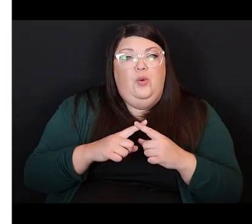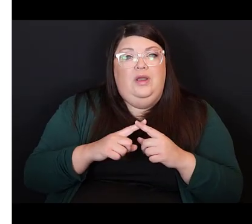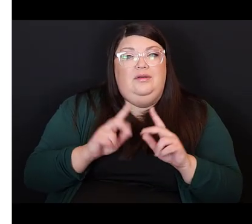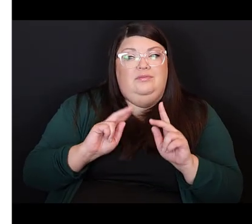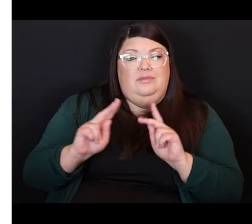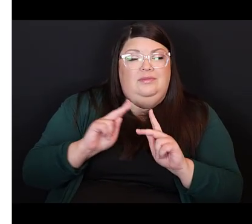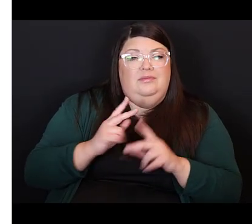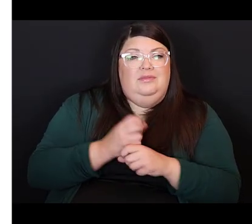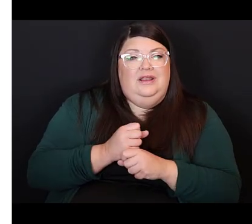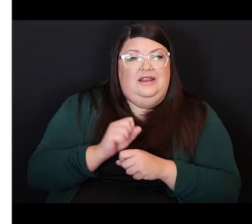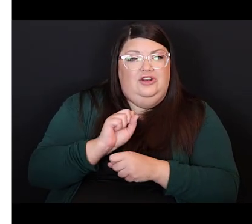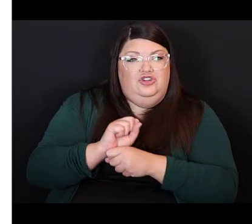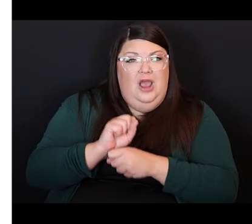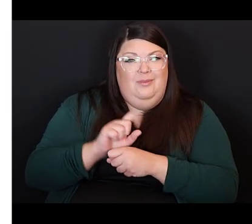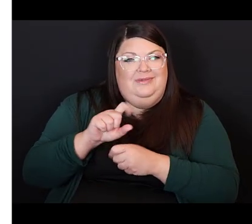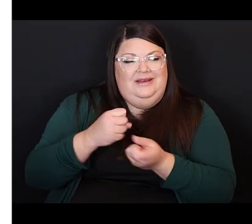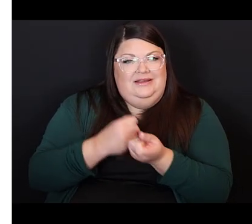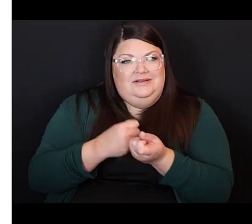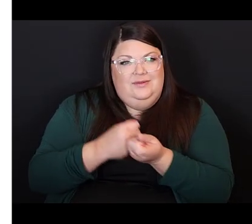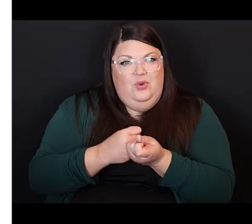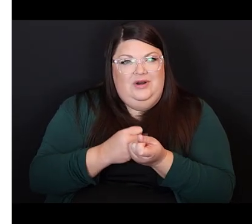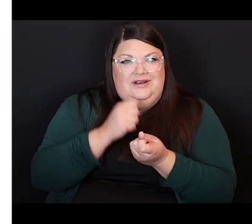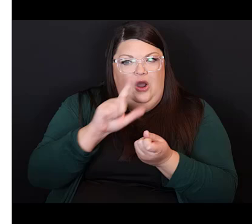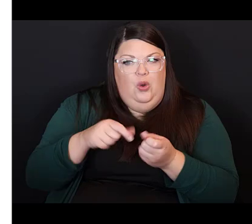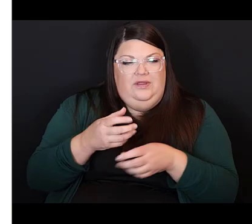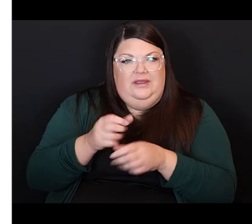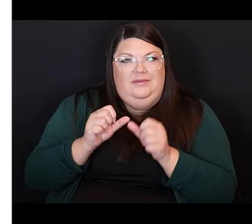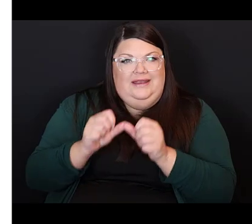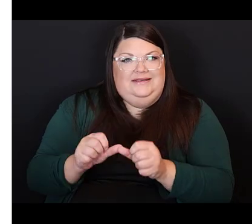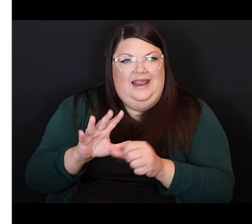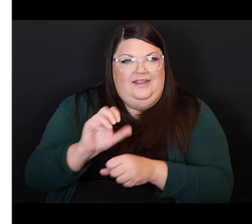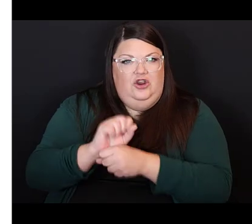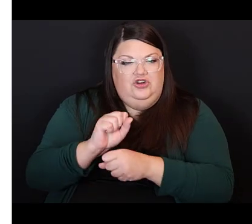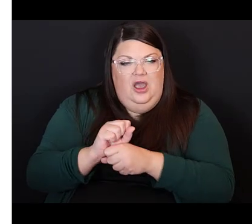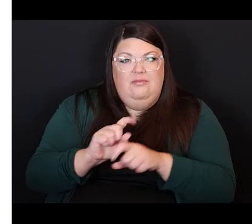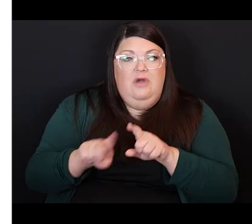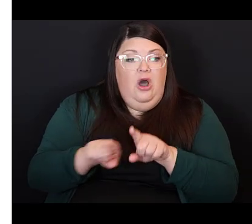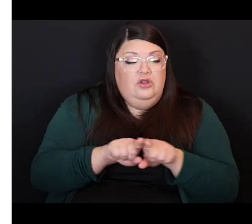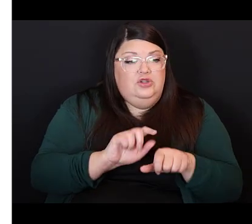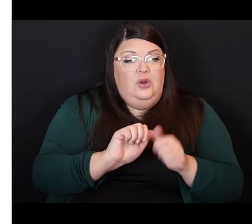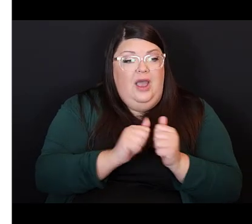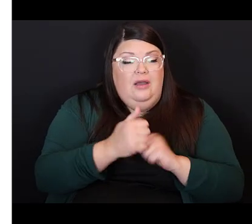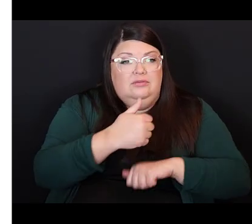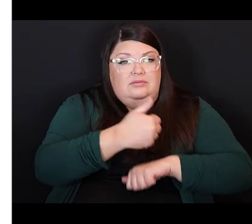they need support to help them not only maintain their job but also how to begin to improve their